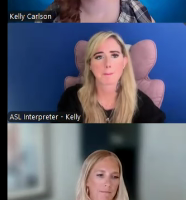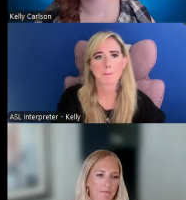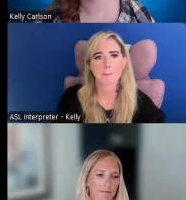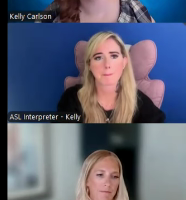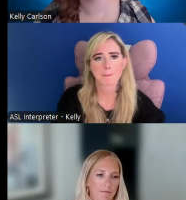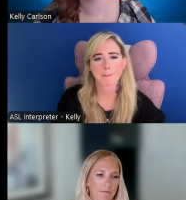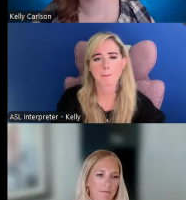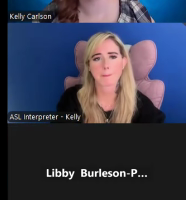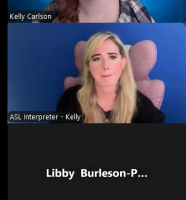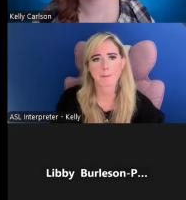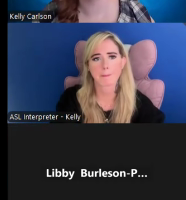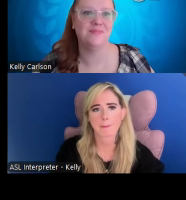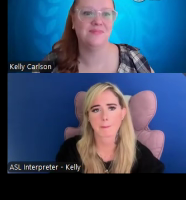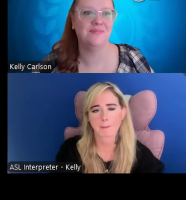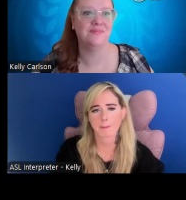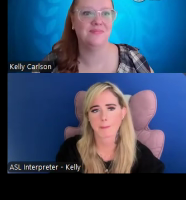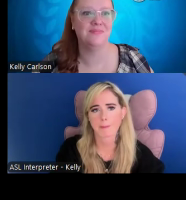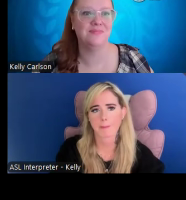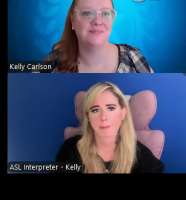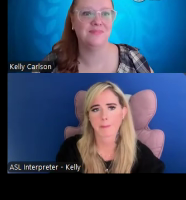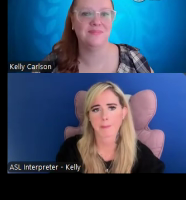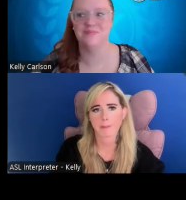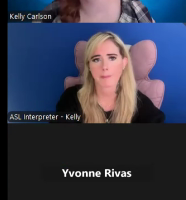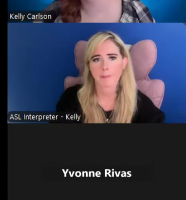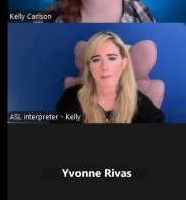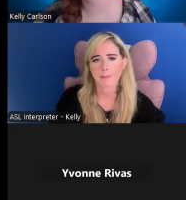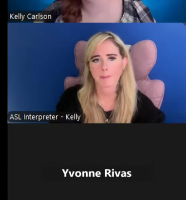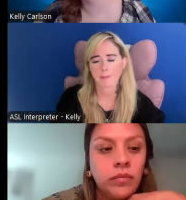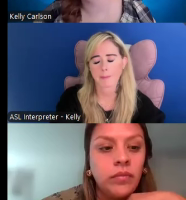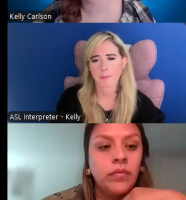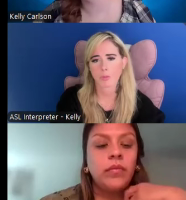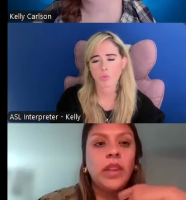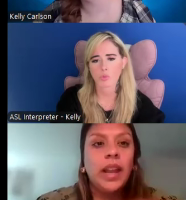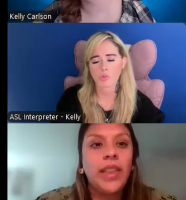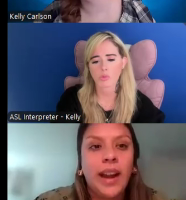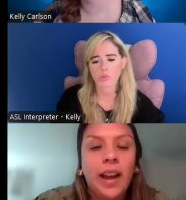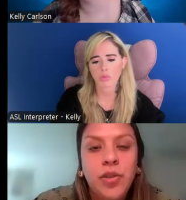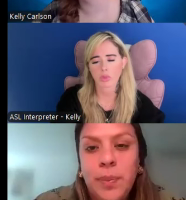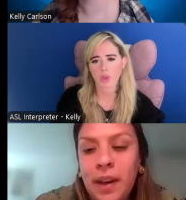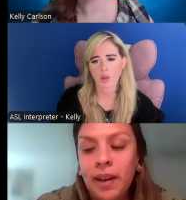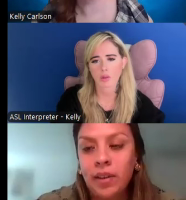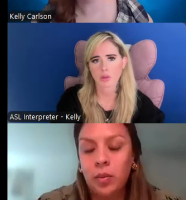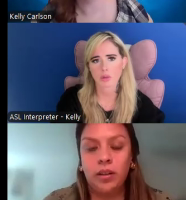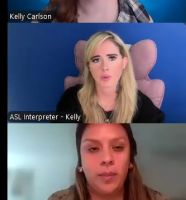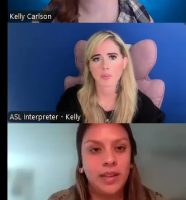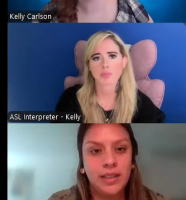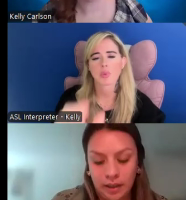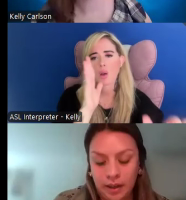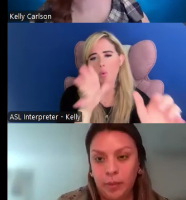Is.